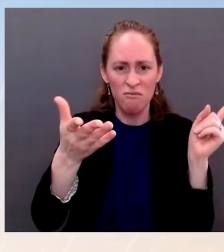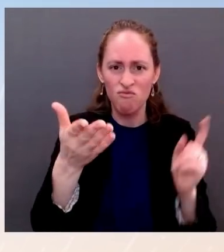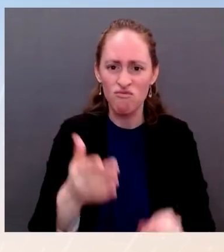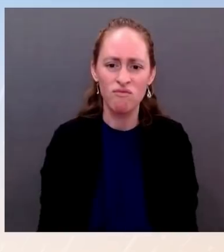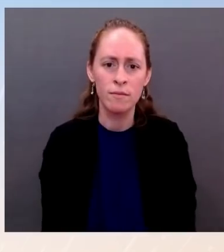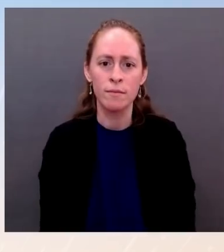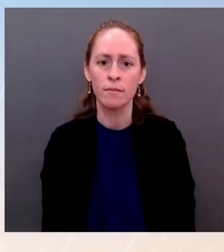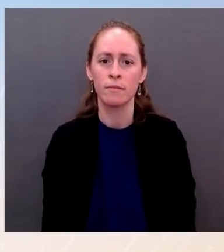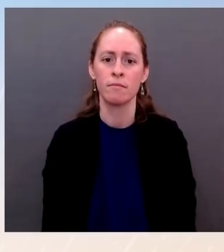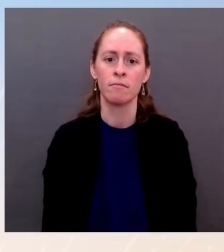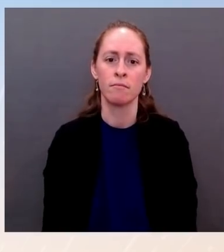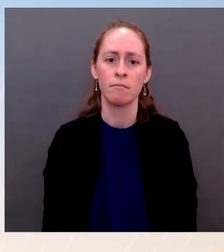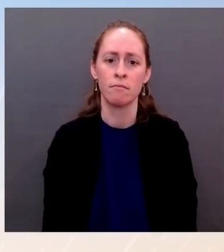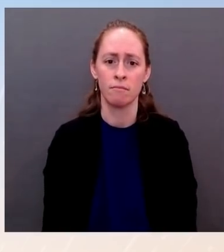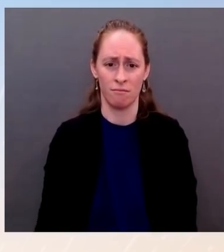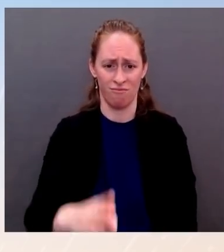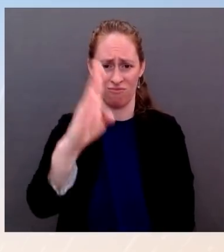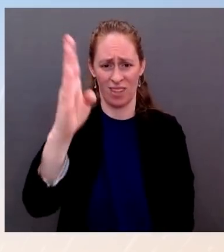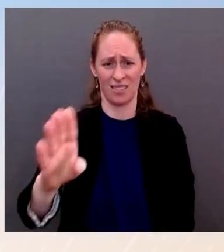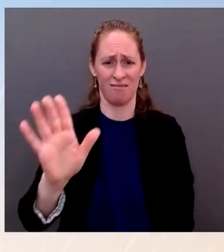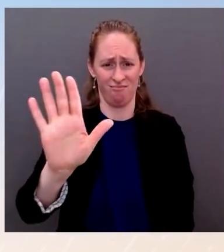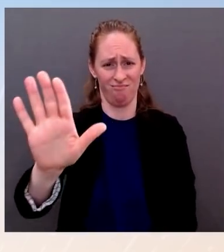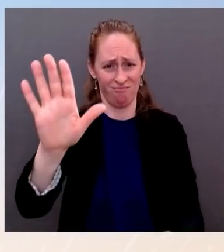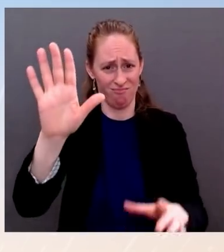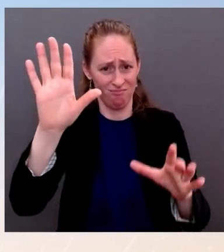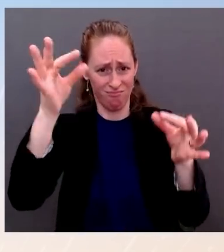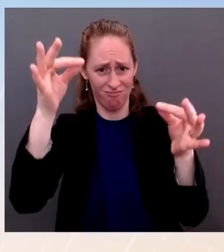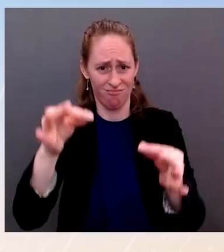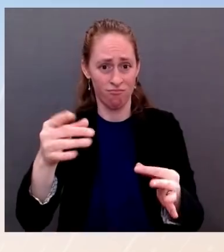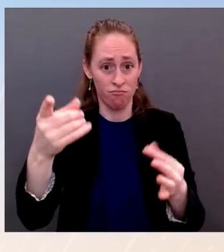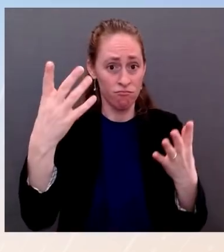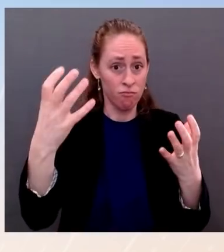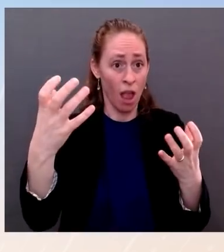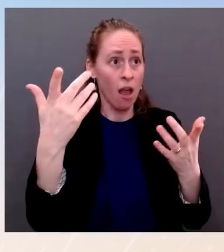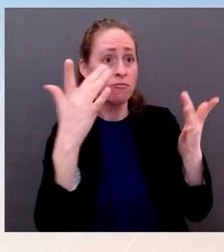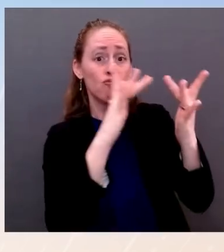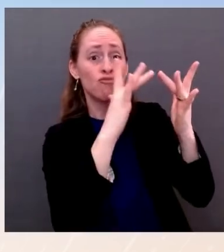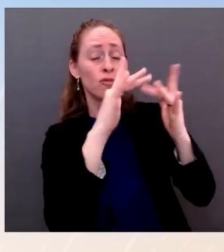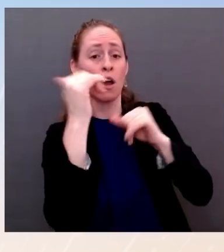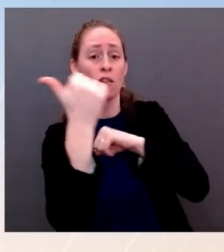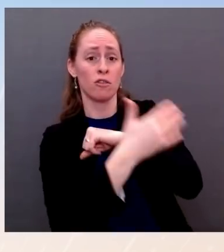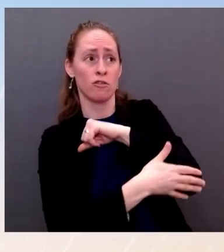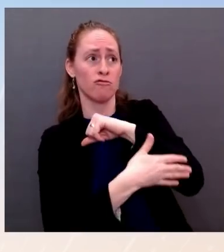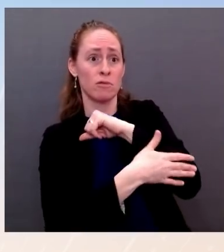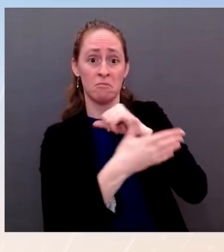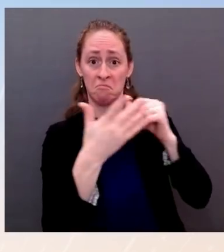and I really don't have anything else to add on it today. Yes. The Press: Thanks, Jake. You mentioned the possibility